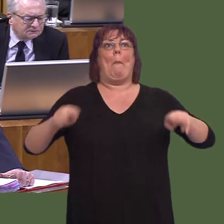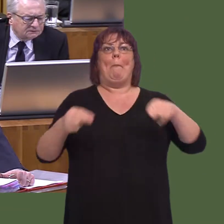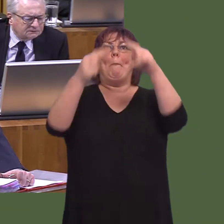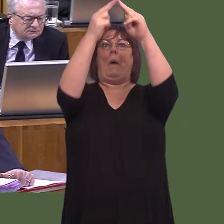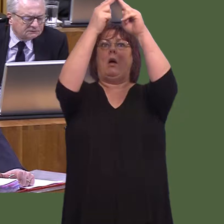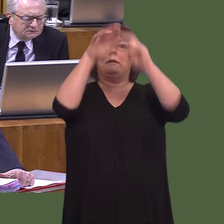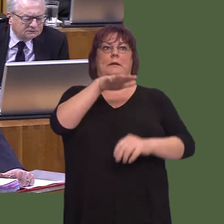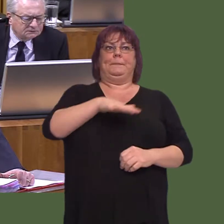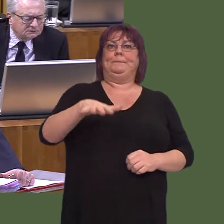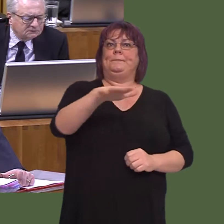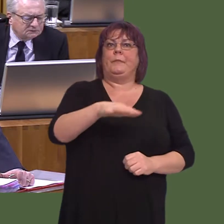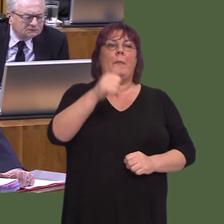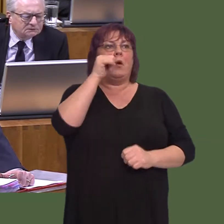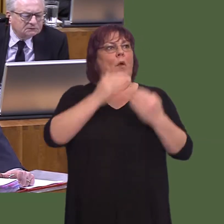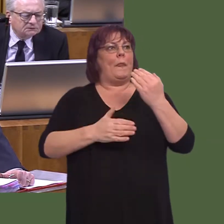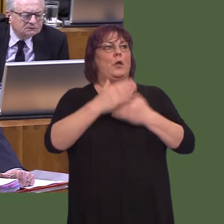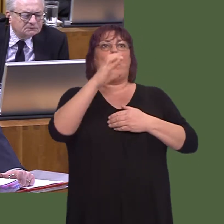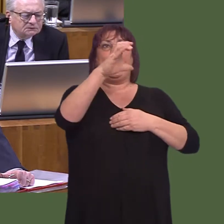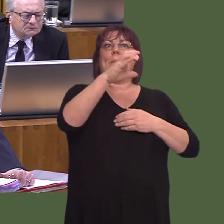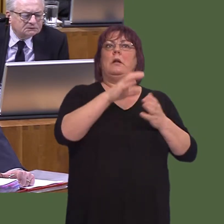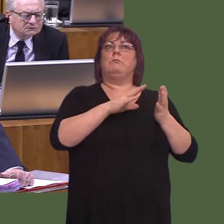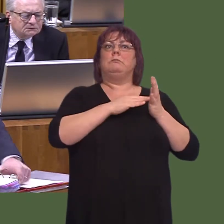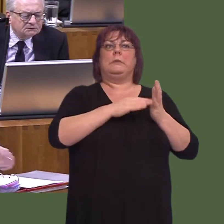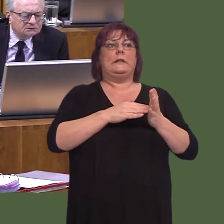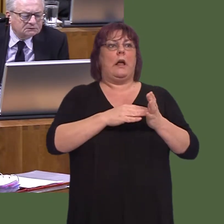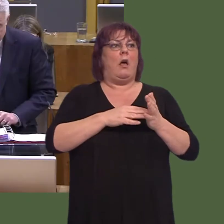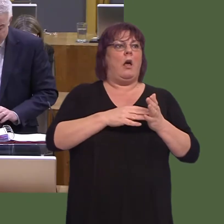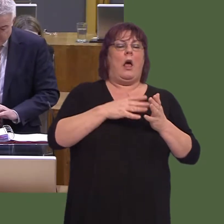and I know that the Cabinet Secretary has appointed Innovation Point to advise, stimulate